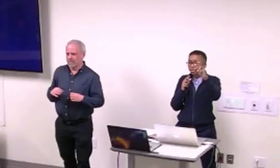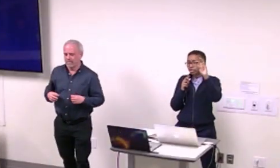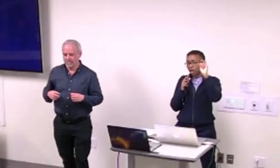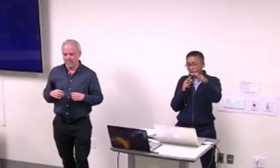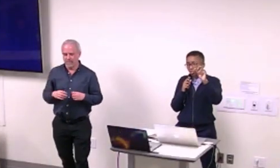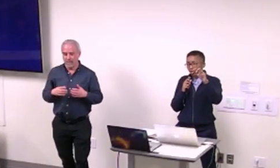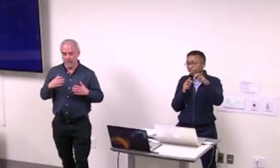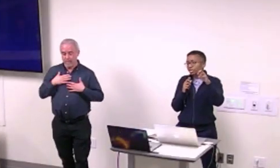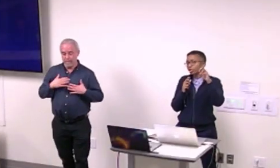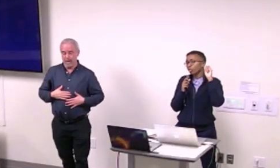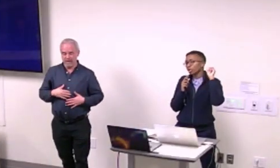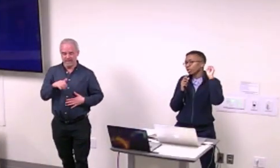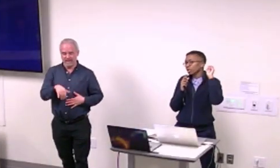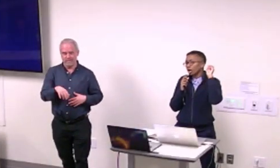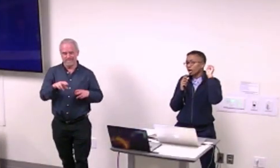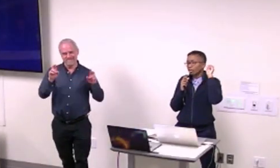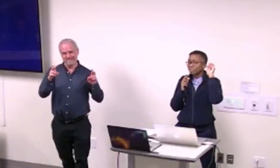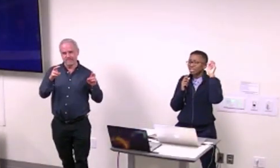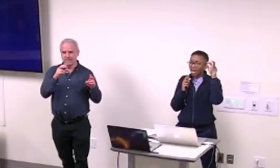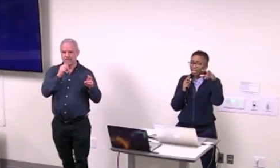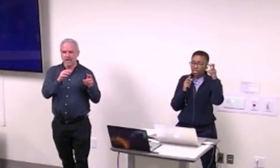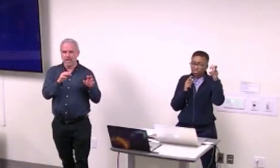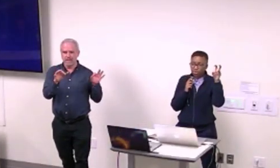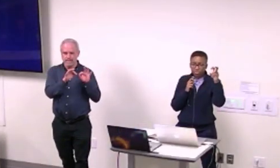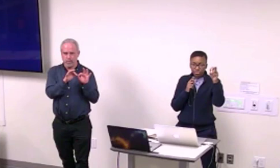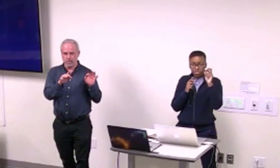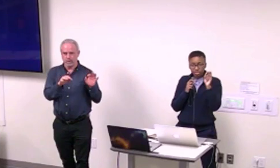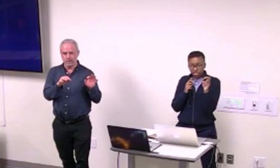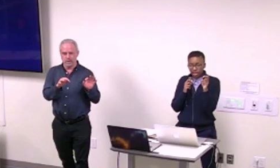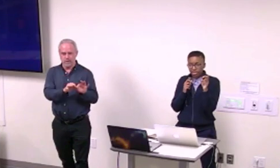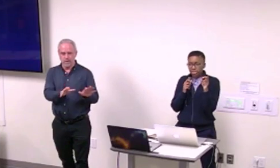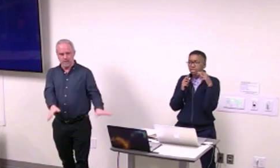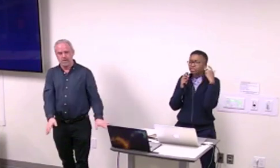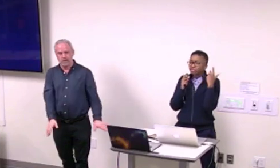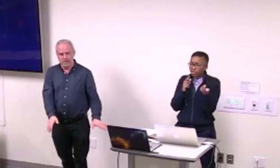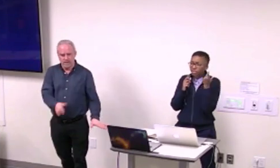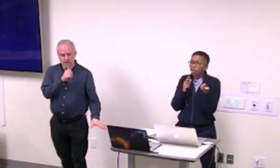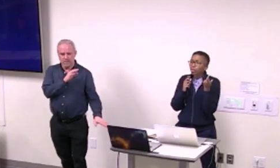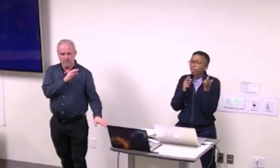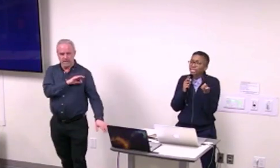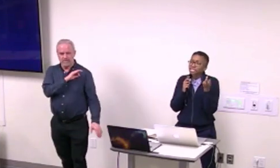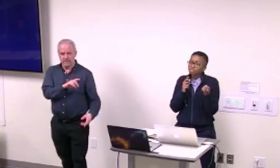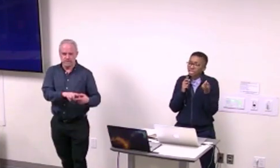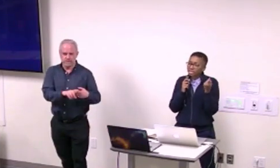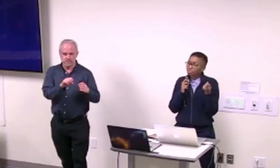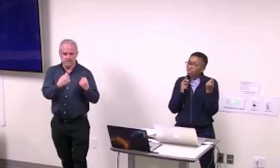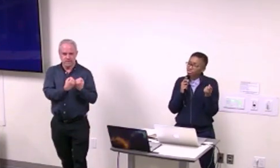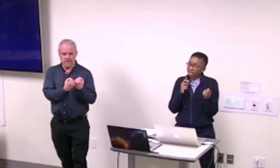or unworthy or not of benefit to society. Figuring out ways to make them of value.